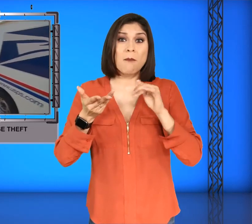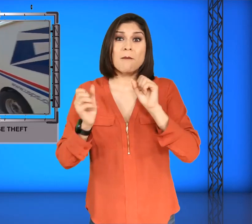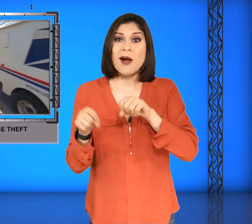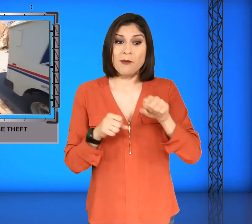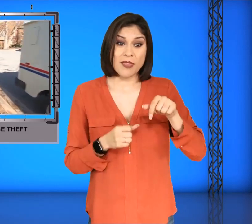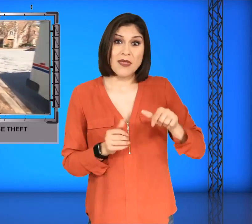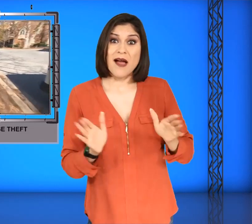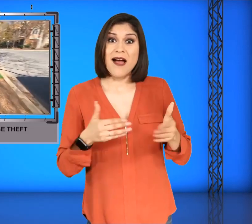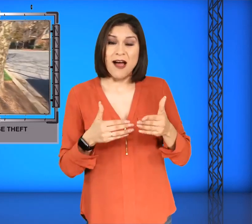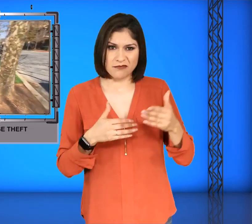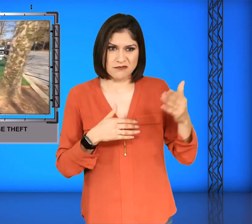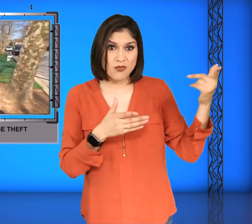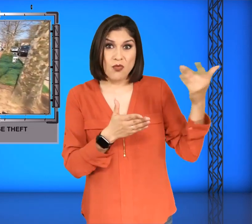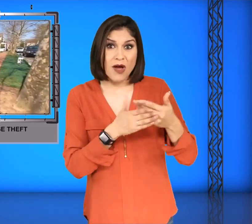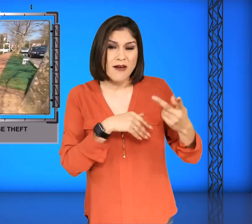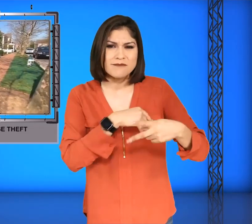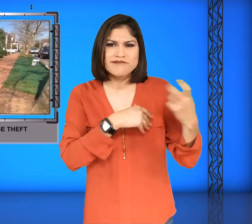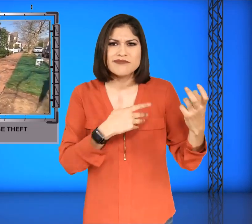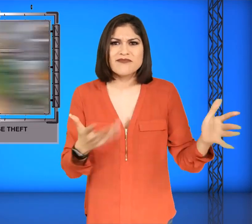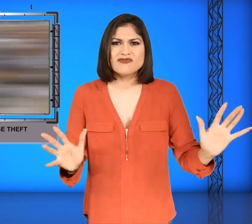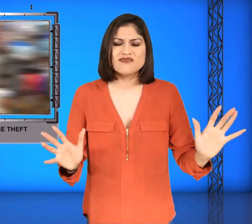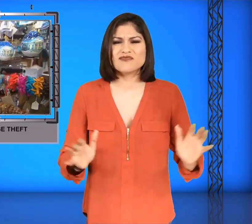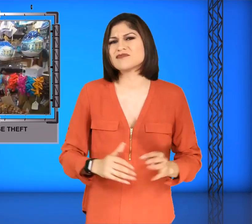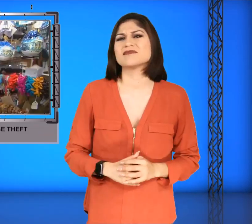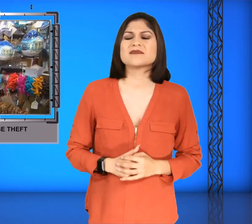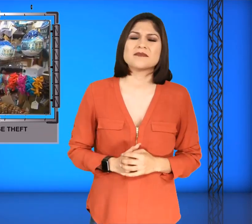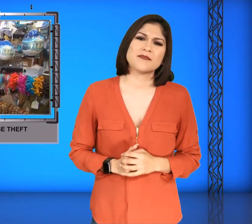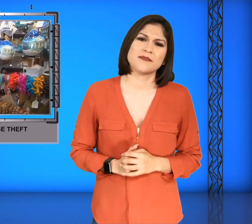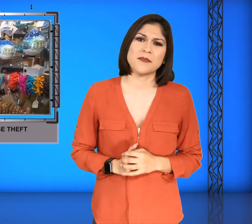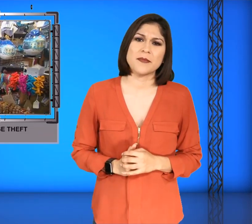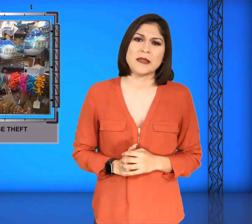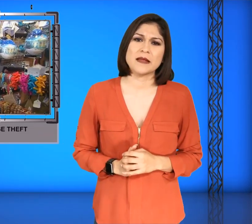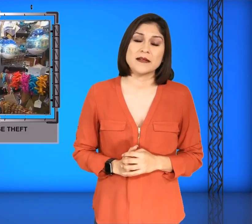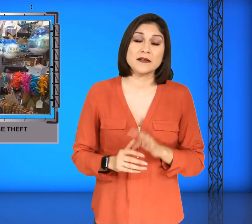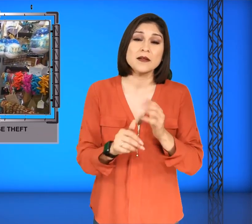being stolen off your doorstep.